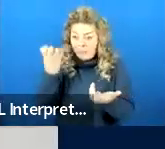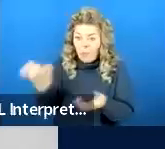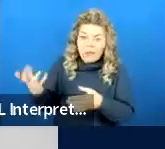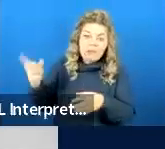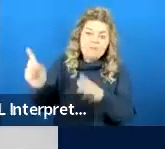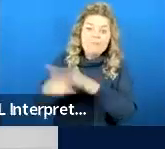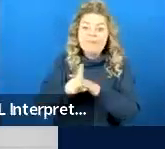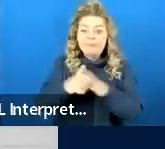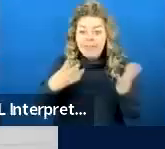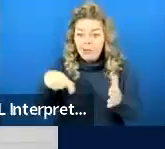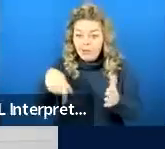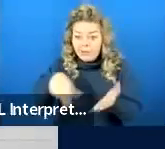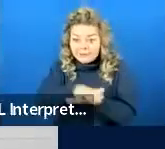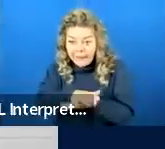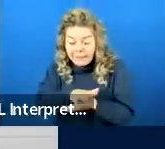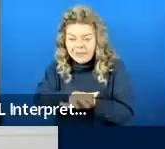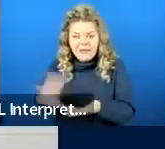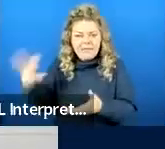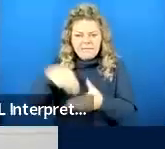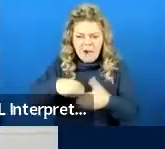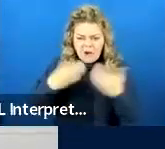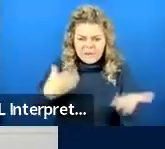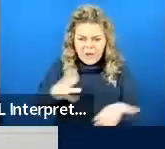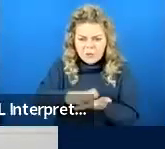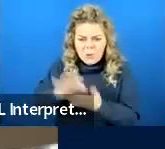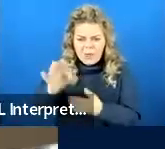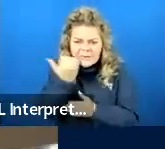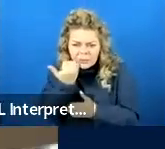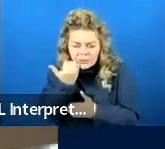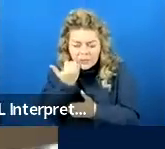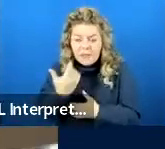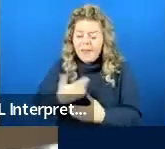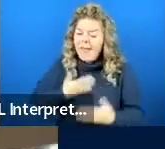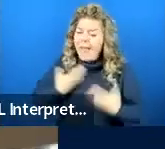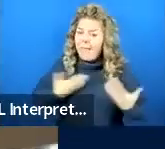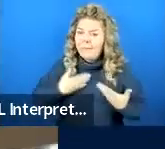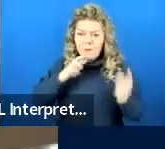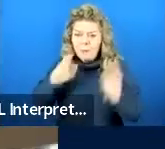and be involved at a school of dentistry. We are happy to report that over 500